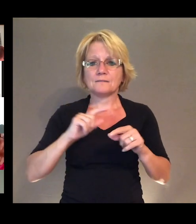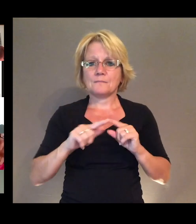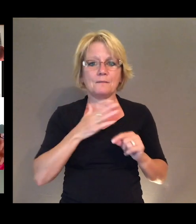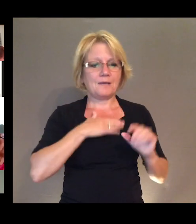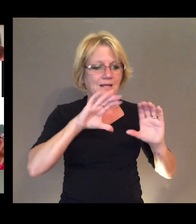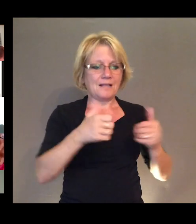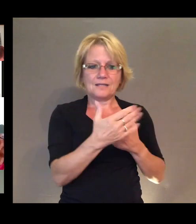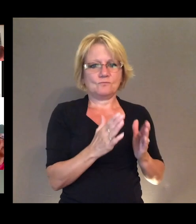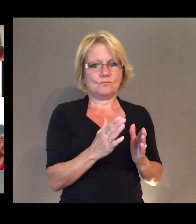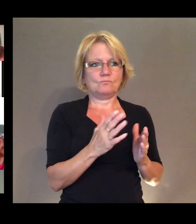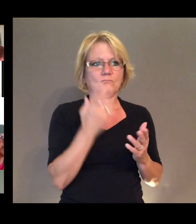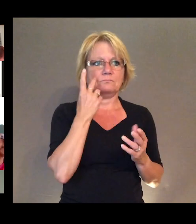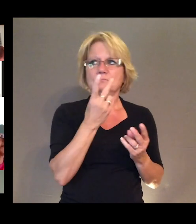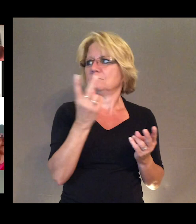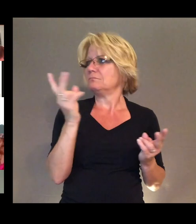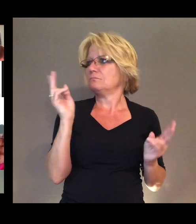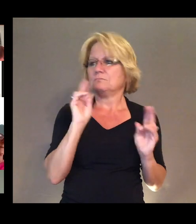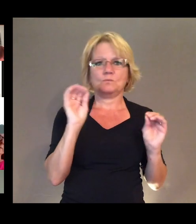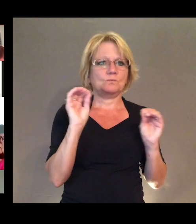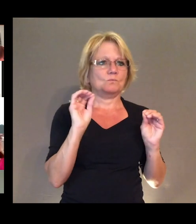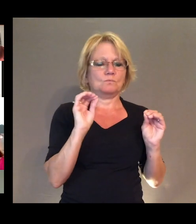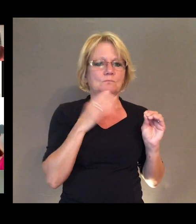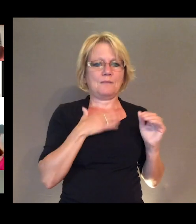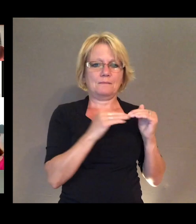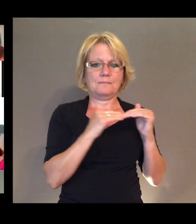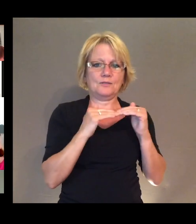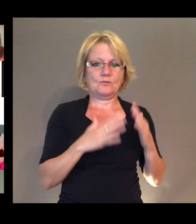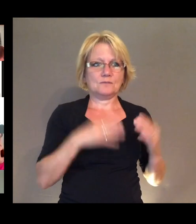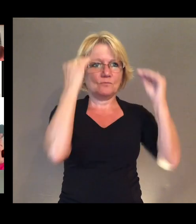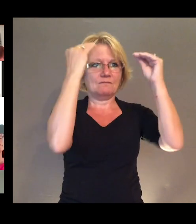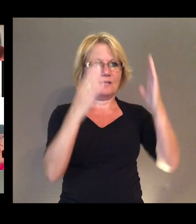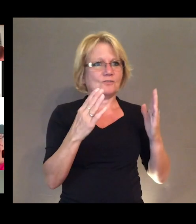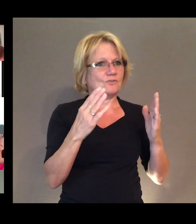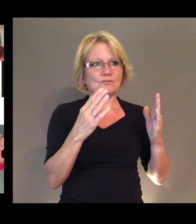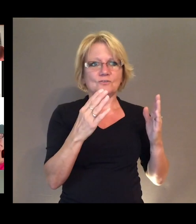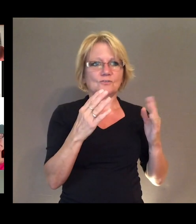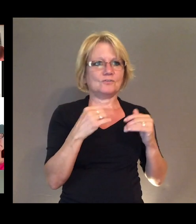I didn't see that a lot of times with my peers, a lot of times what my professors, grad assistants or anything like that.